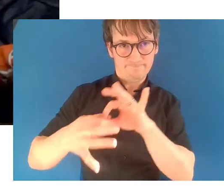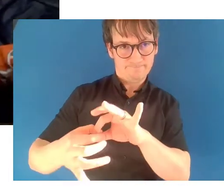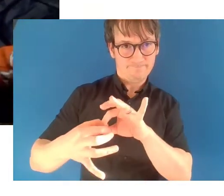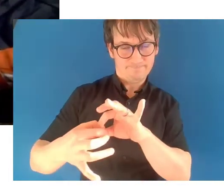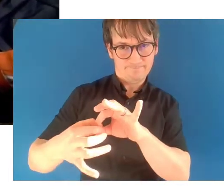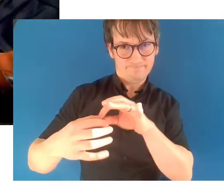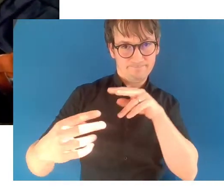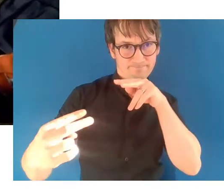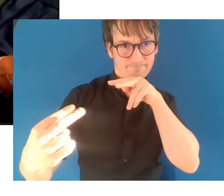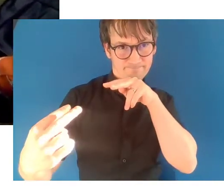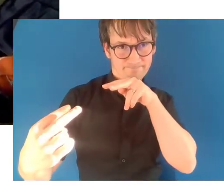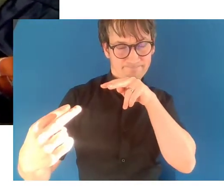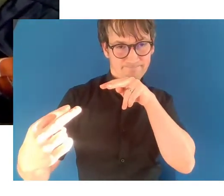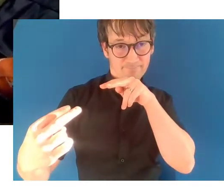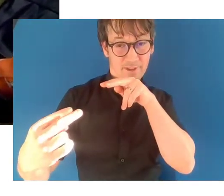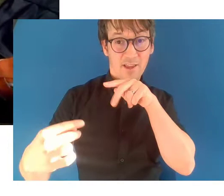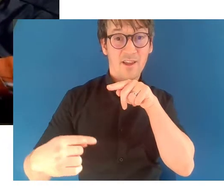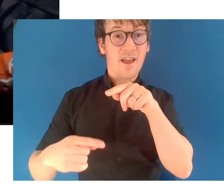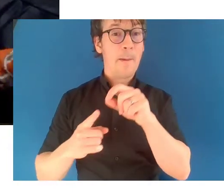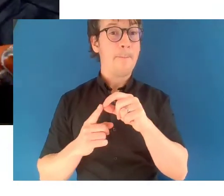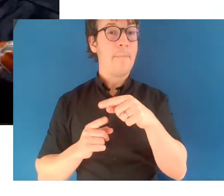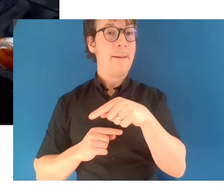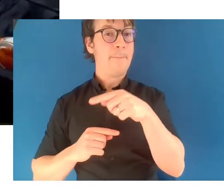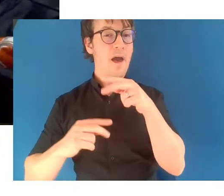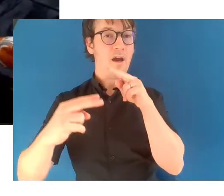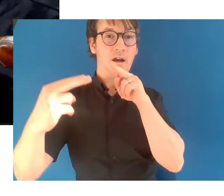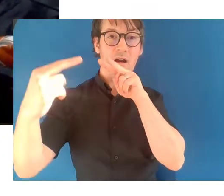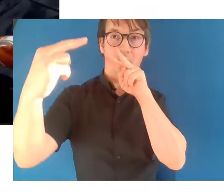catch Pepper’s attention.